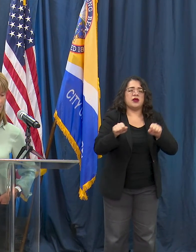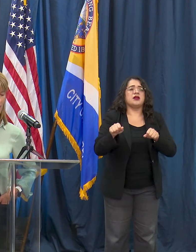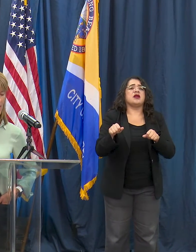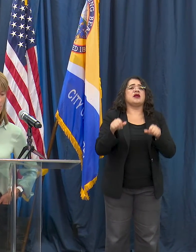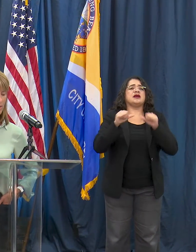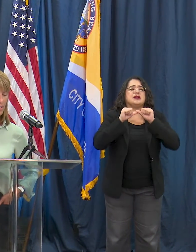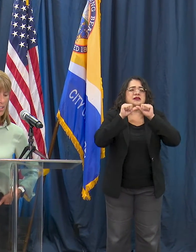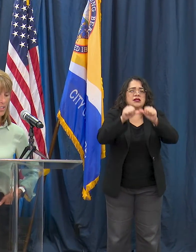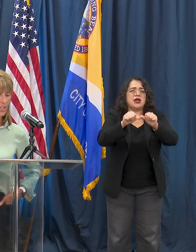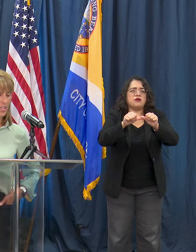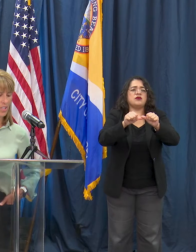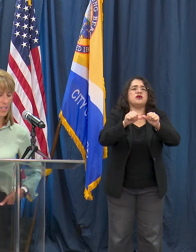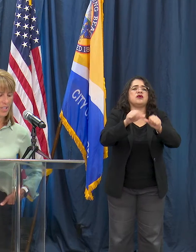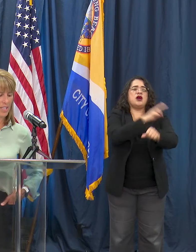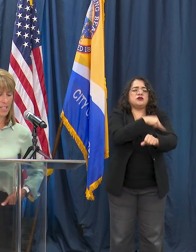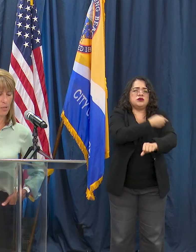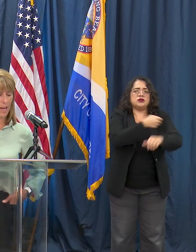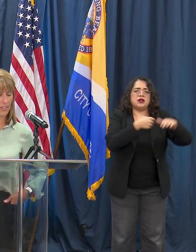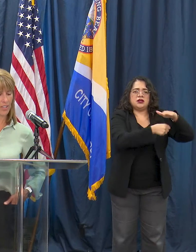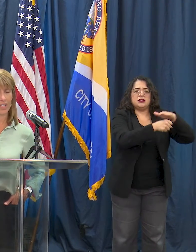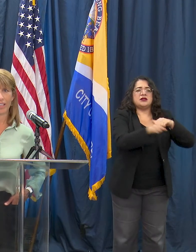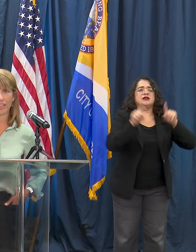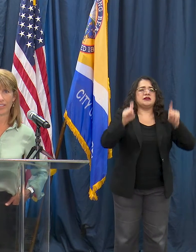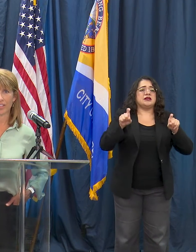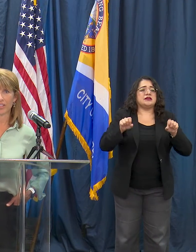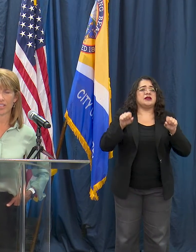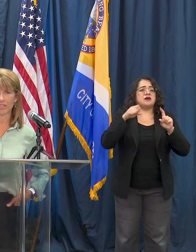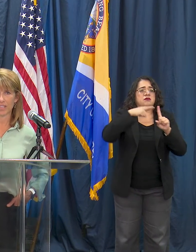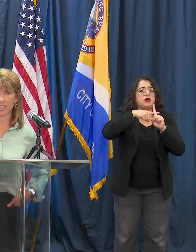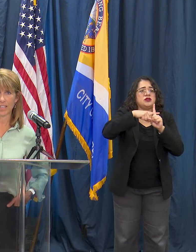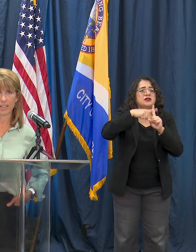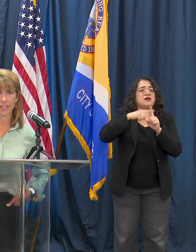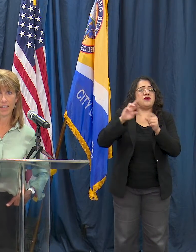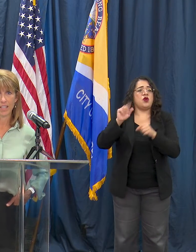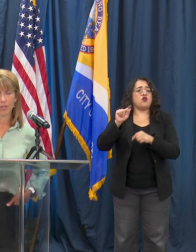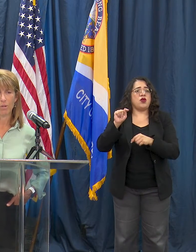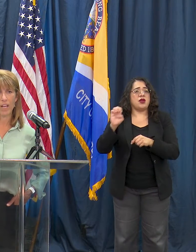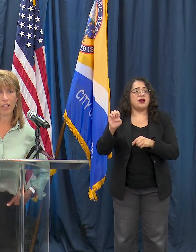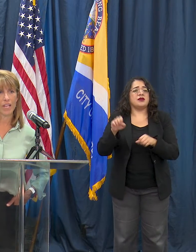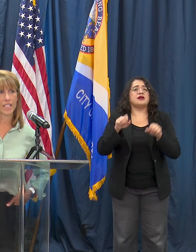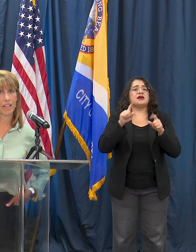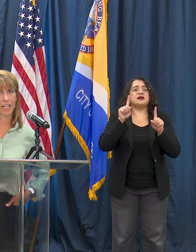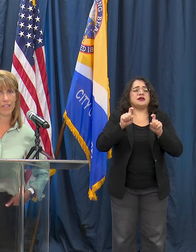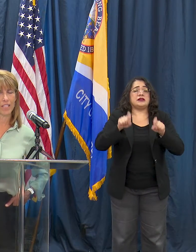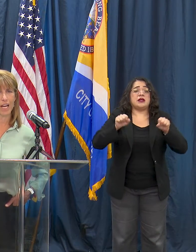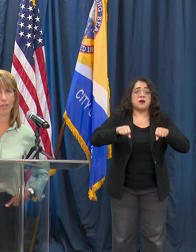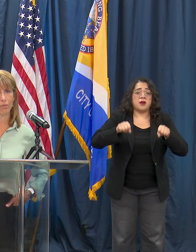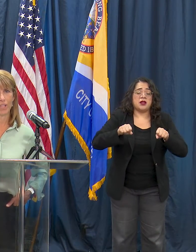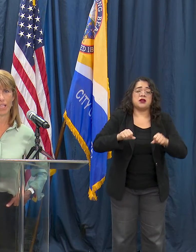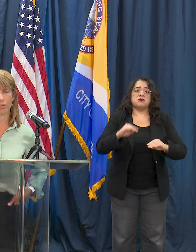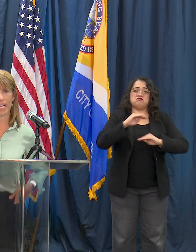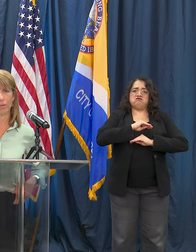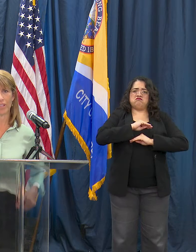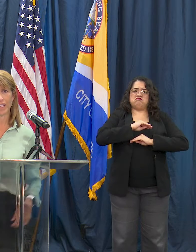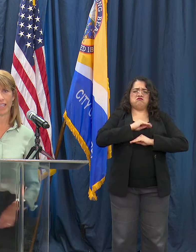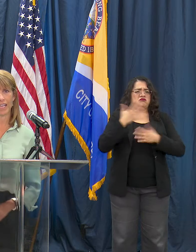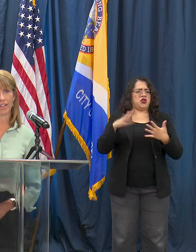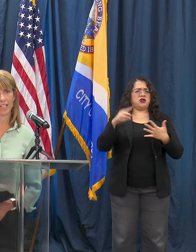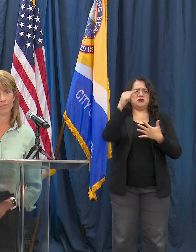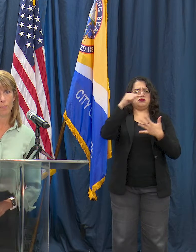the hospital surge testing capacity, and skilled nursing facilities. We met the criteria at the time that we applied with LA county,